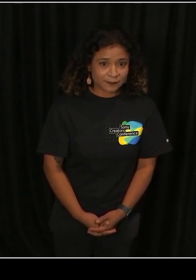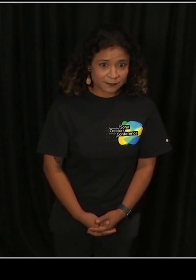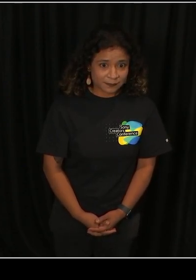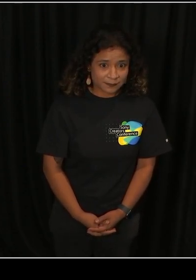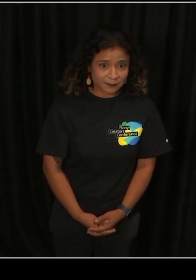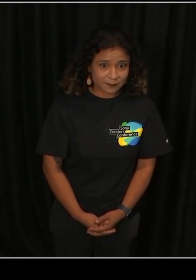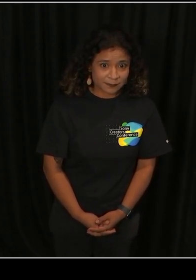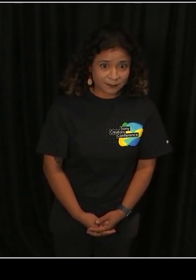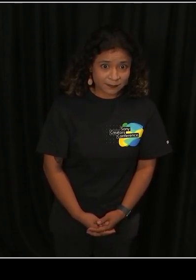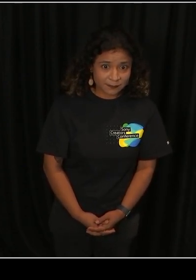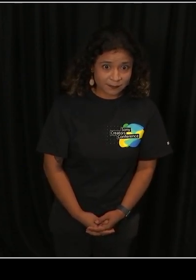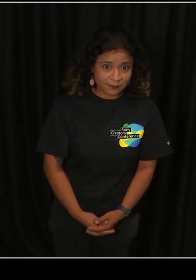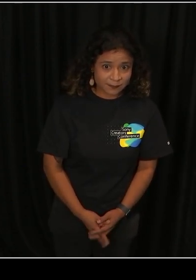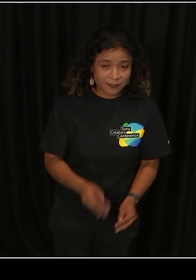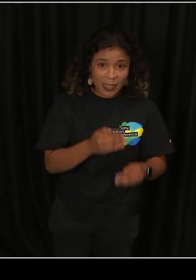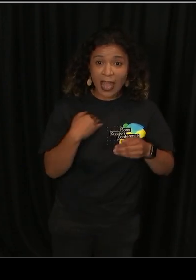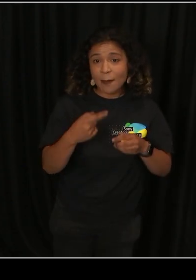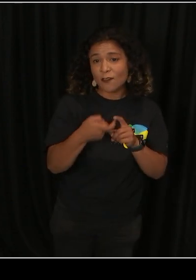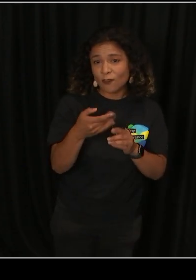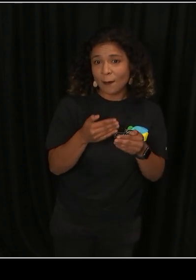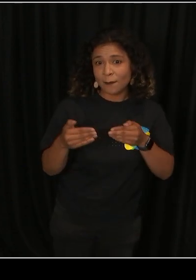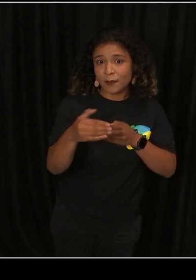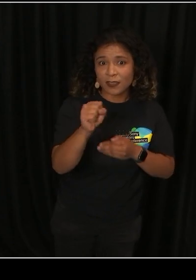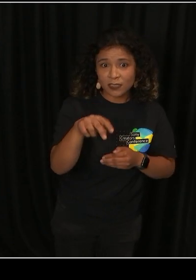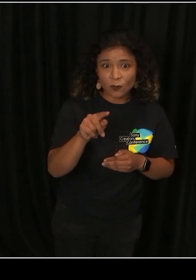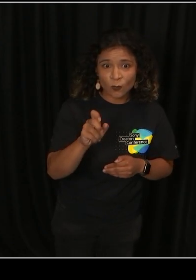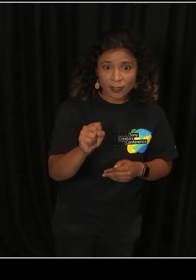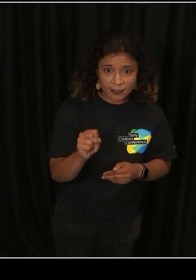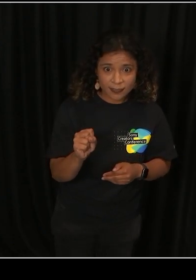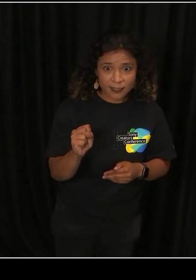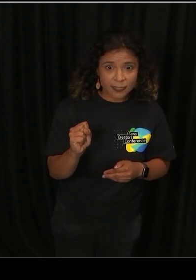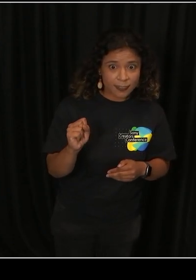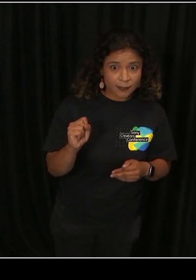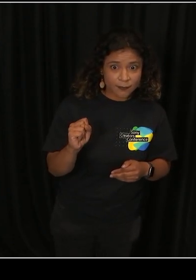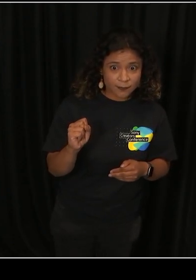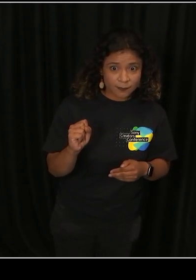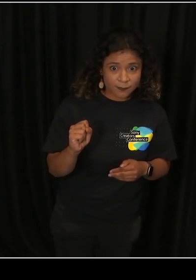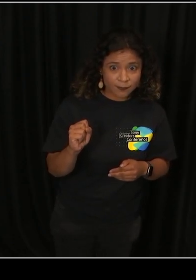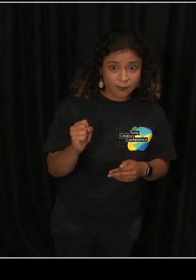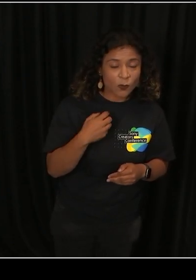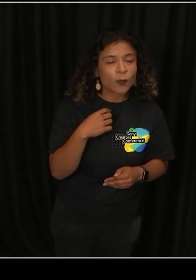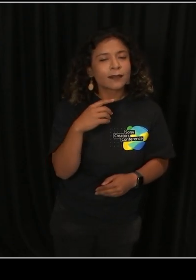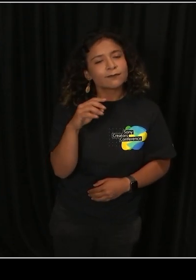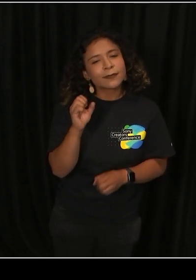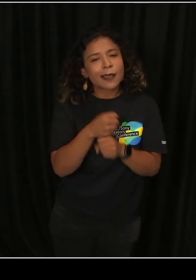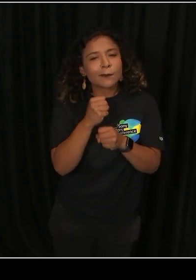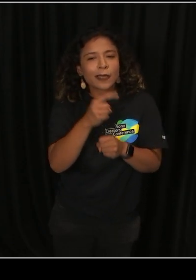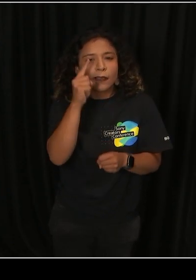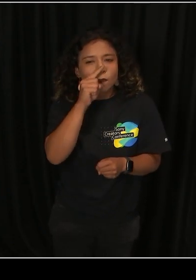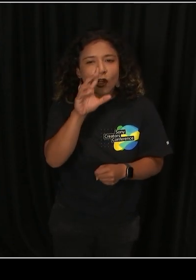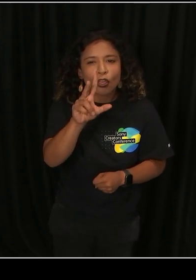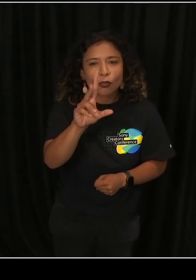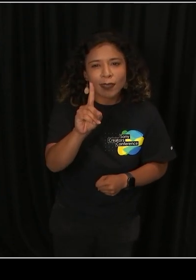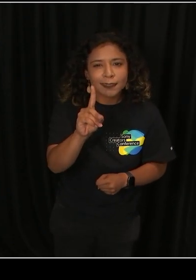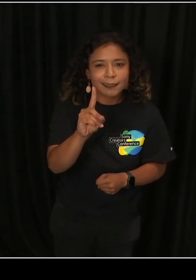So at Beyond Sports, we take Hawk-Eye tracking data that Sam was just talking about. And we use it to create a virtual 3D simulation of the match.